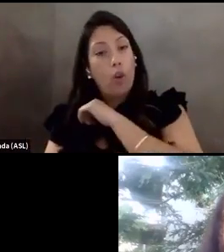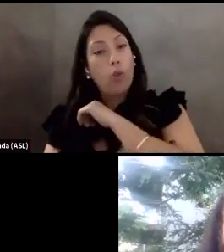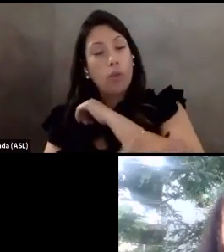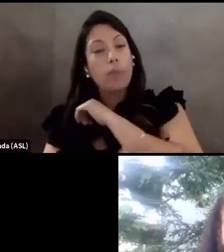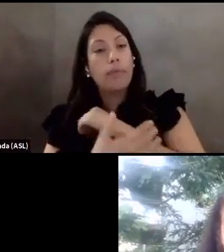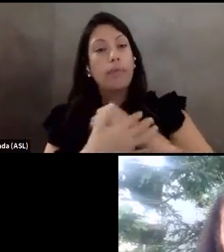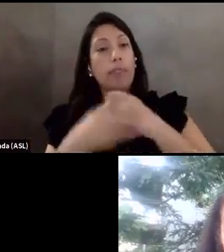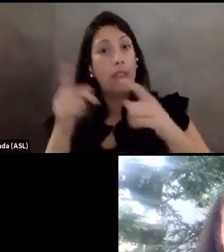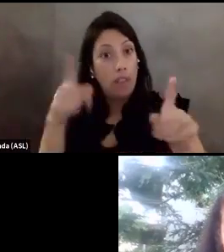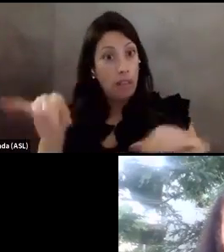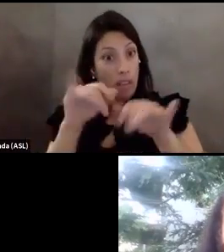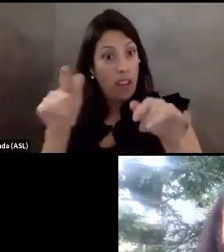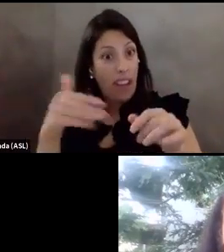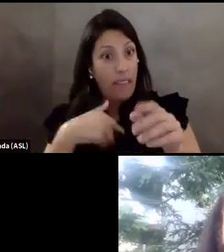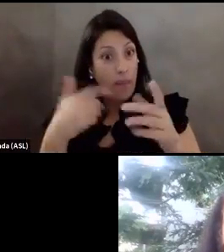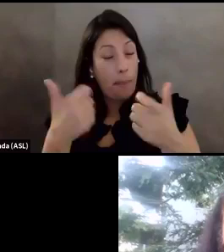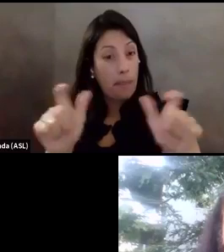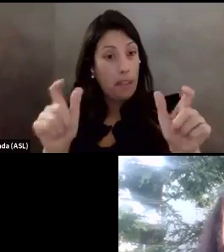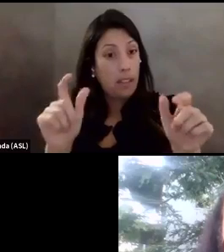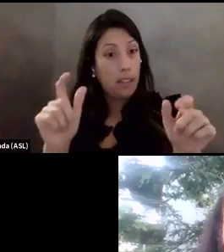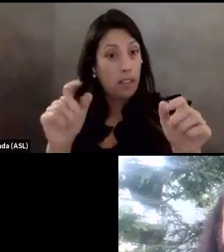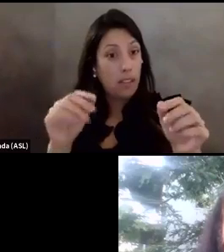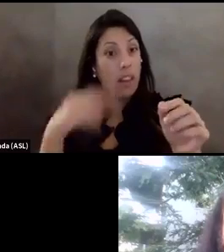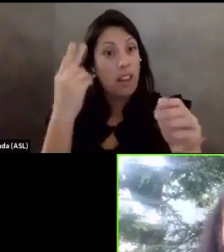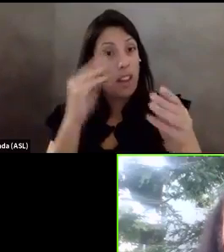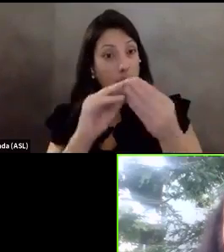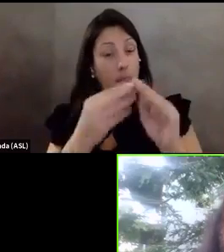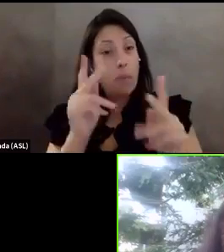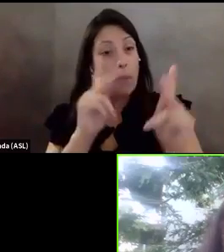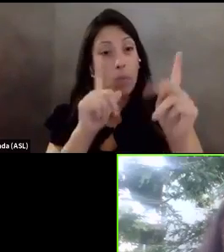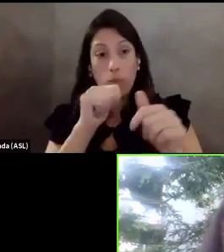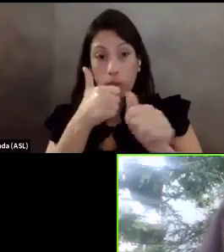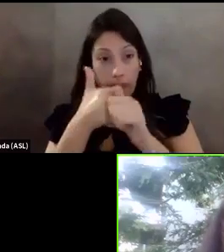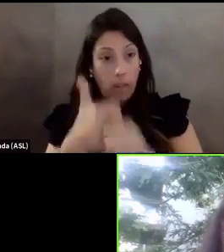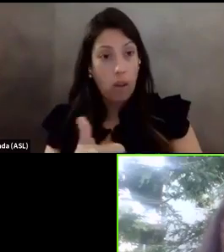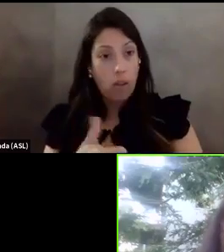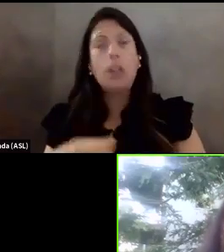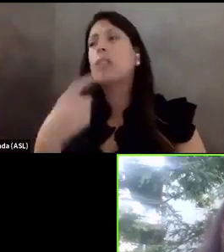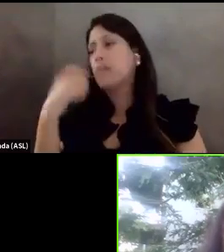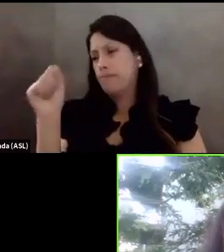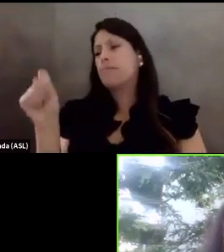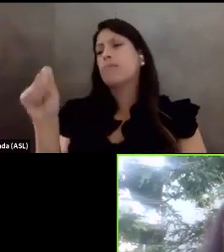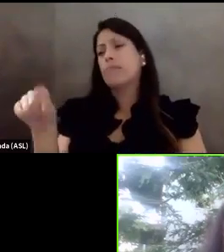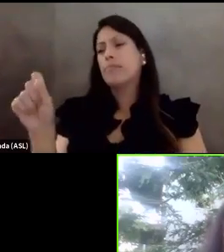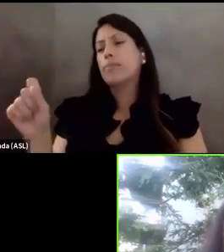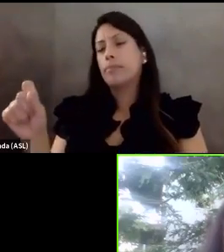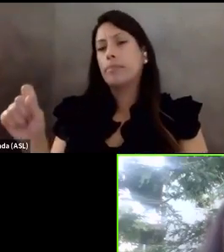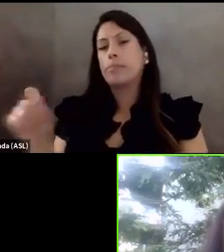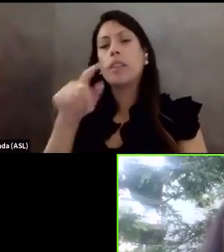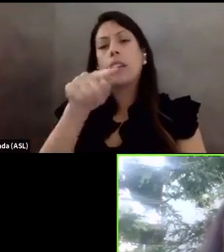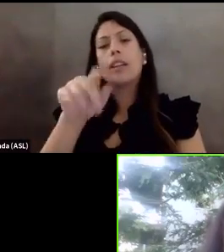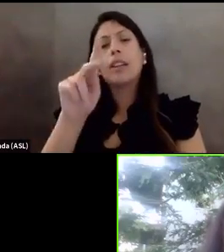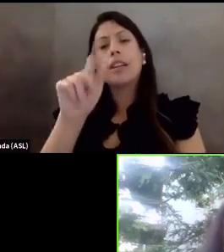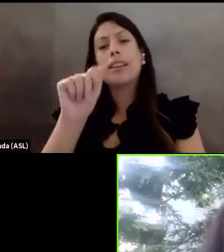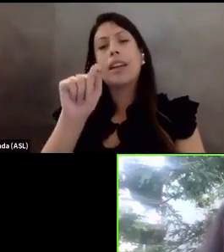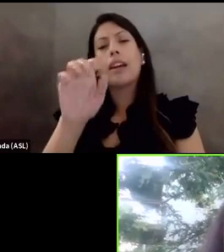they also have a large number of people who don't cooperate. Yeah, yeah. Actually, let me have Kate answer this, because, Kate, you know that the state has